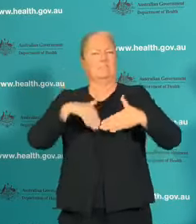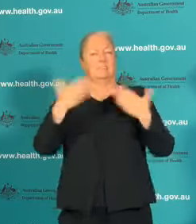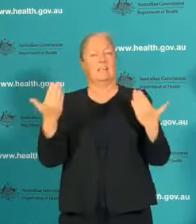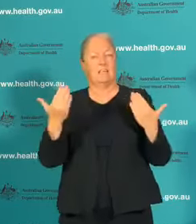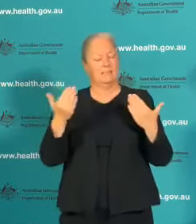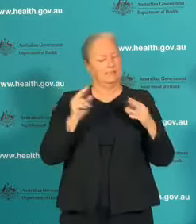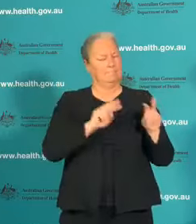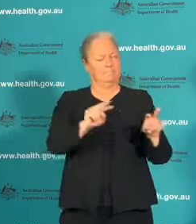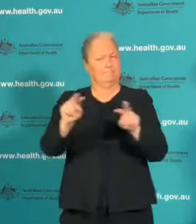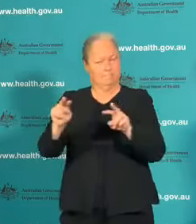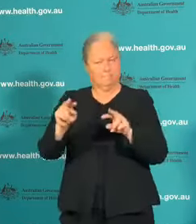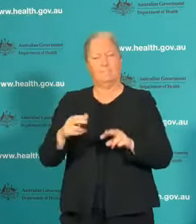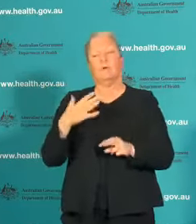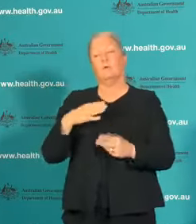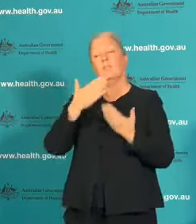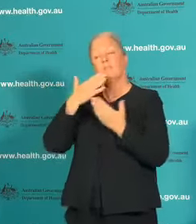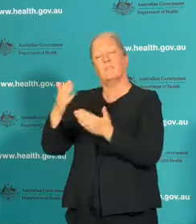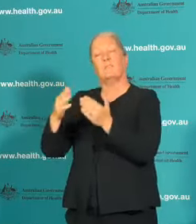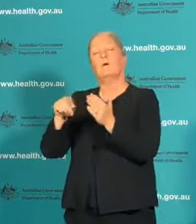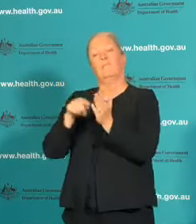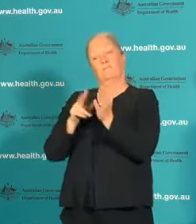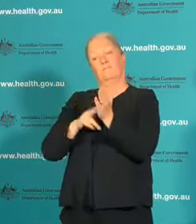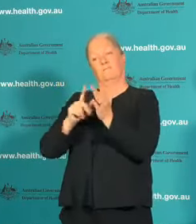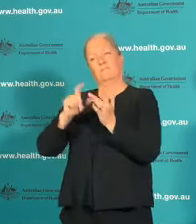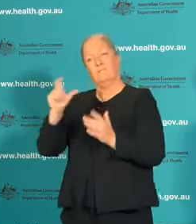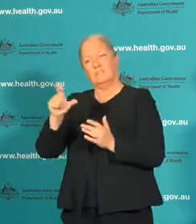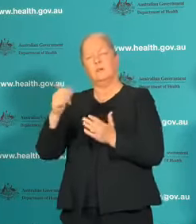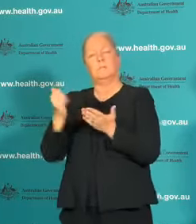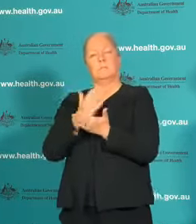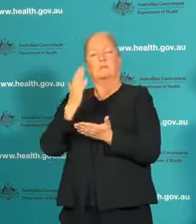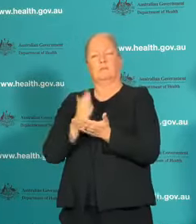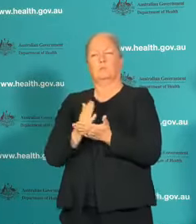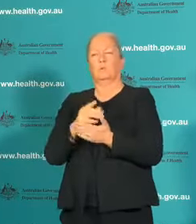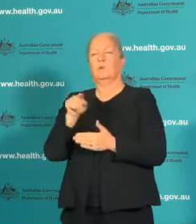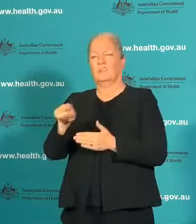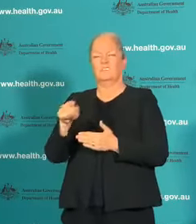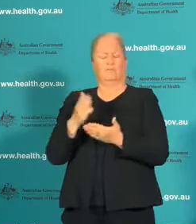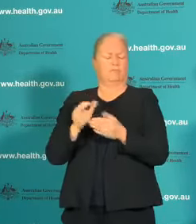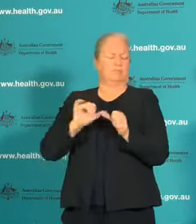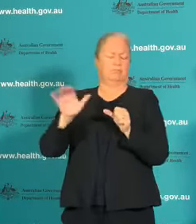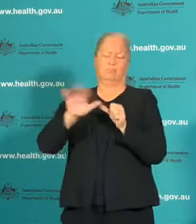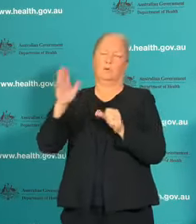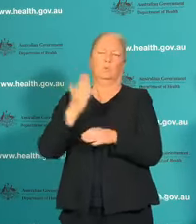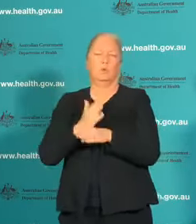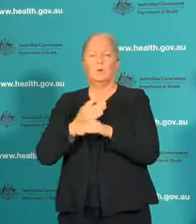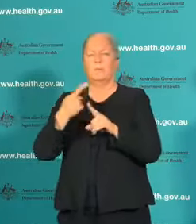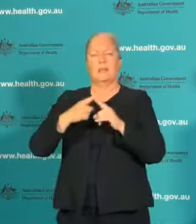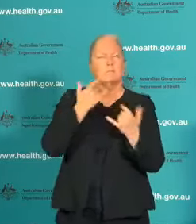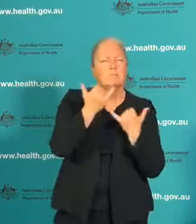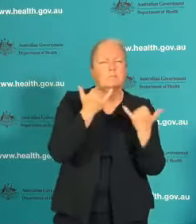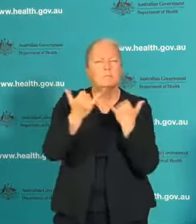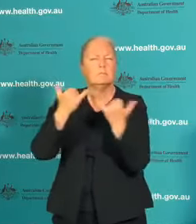in Victoria in ensuring that this happens. But everyone has a role to play in bringing down